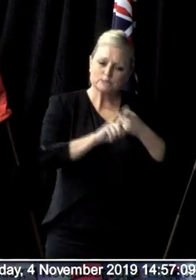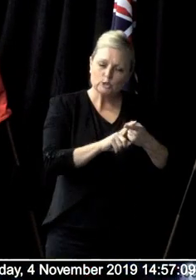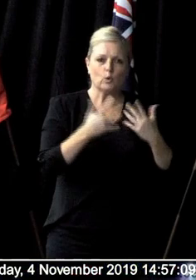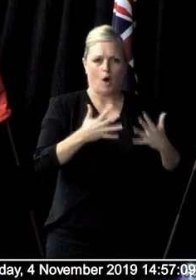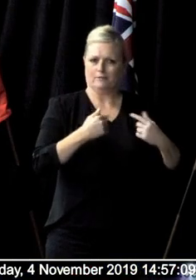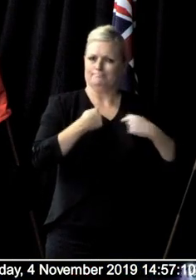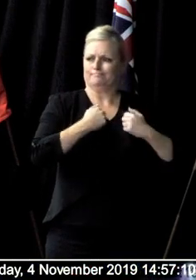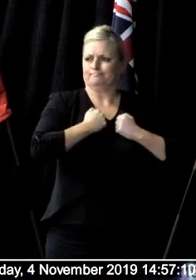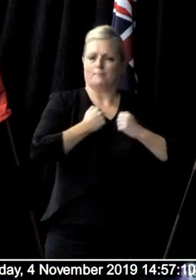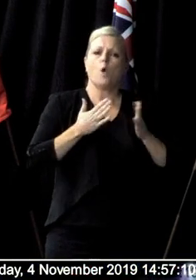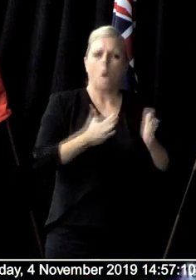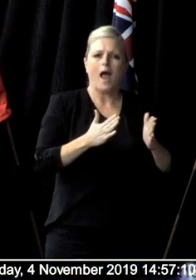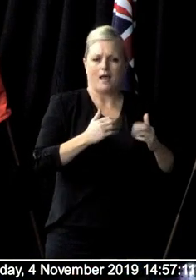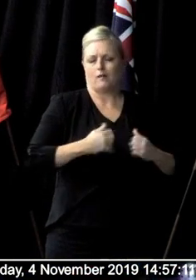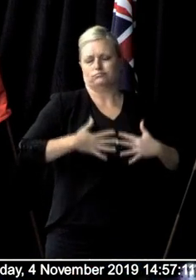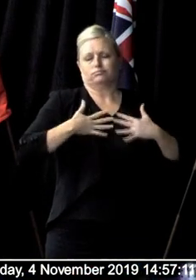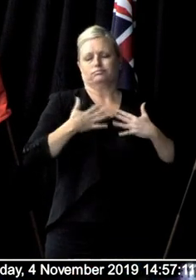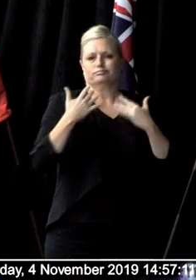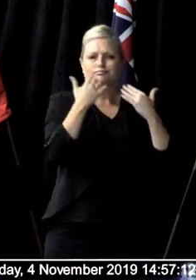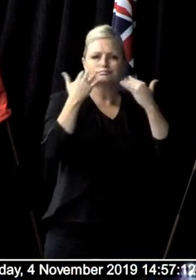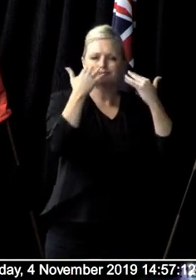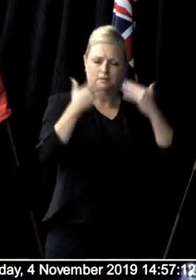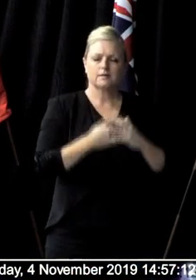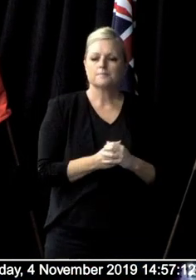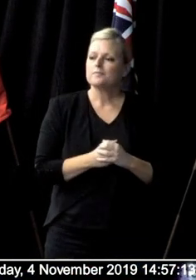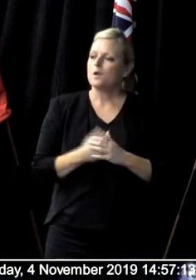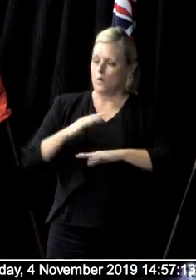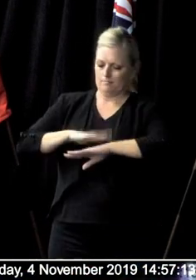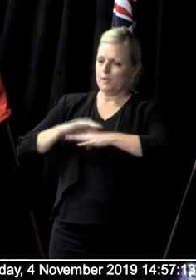We’re going to take a break at quarter past three anyway, so we might